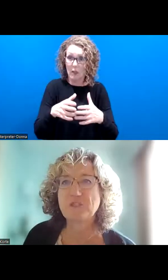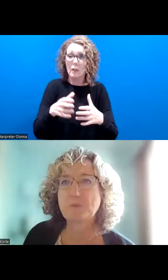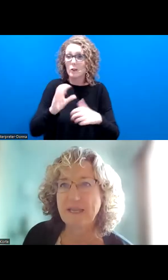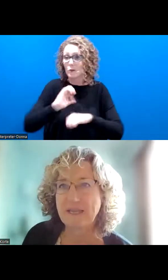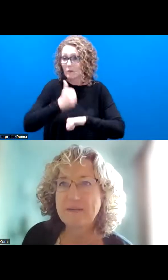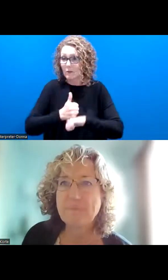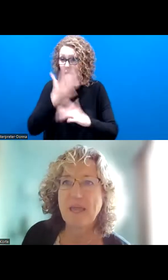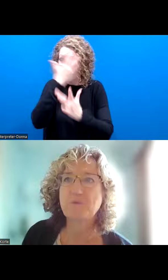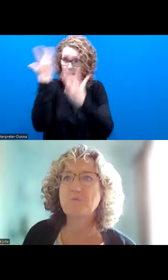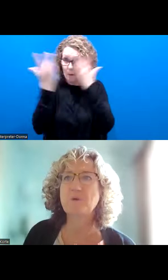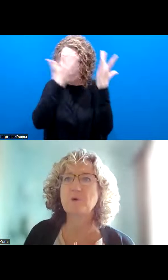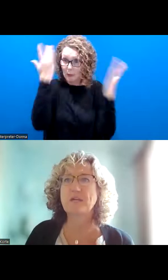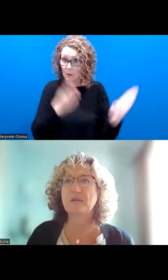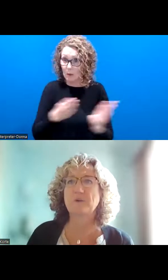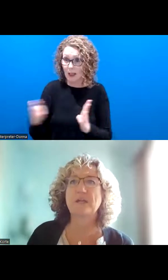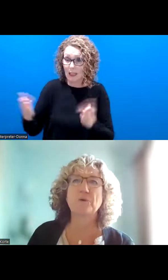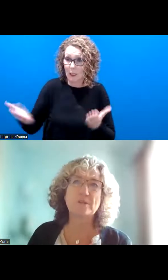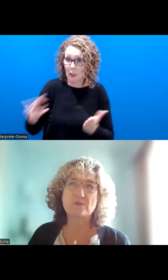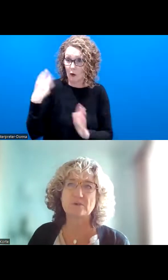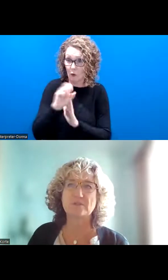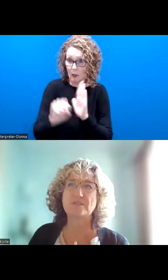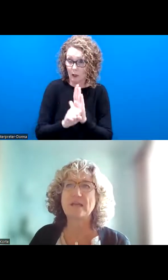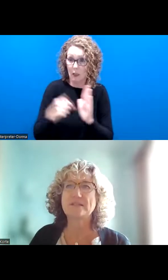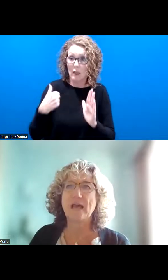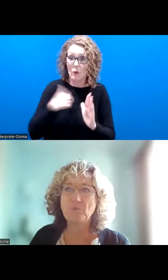is self-funded from worker contributions. And you only pay